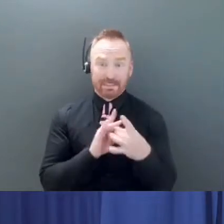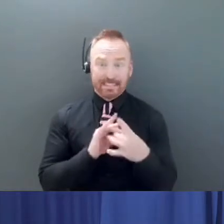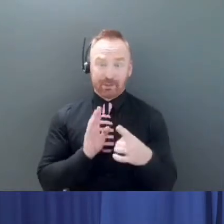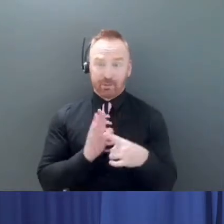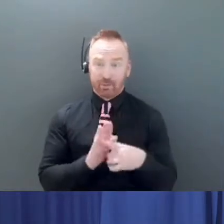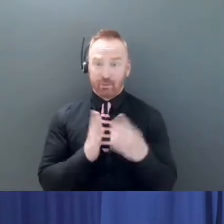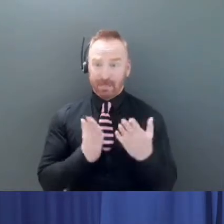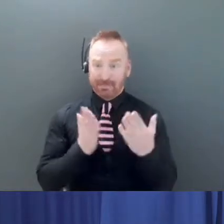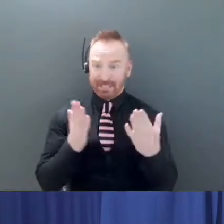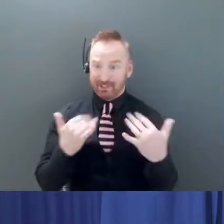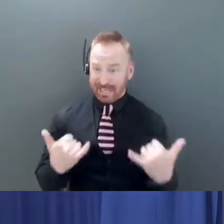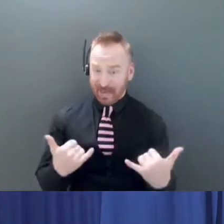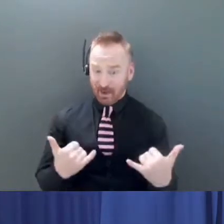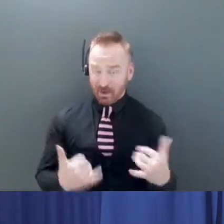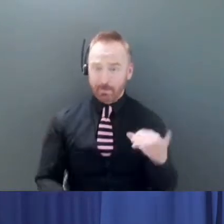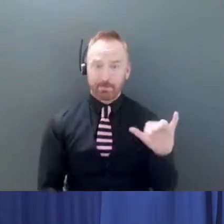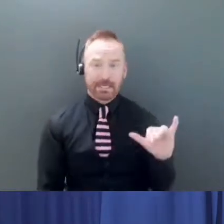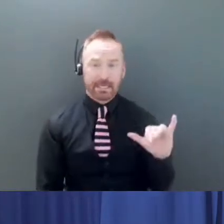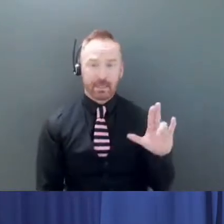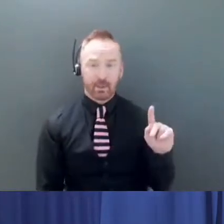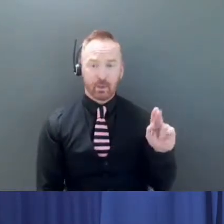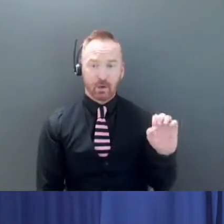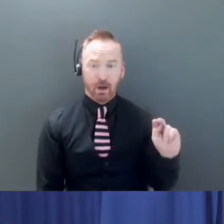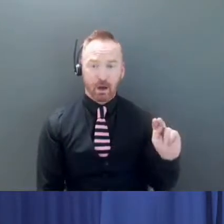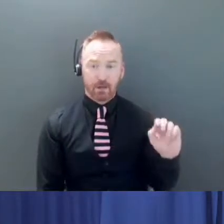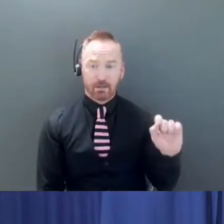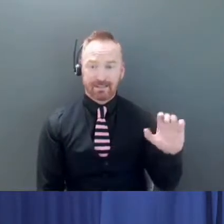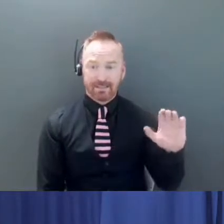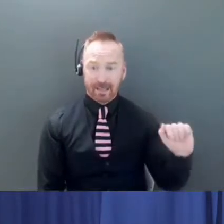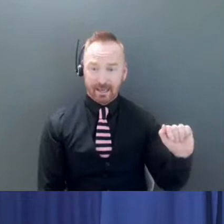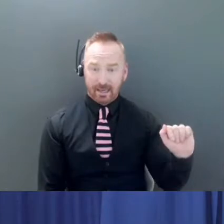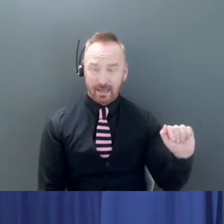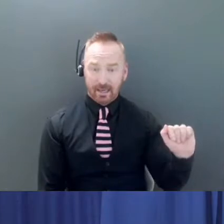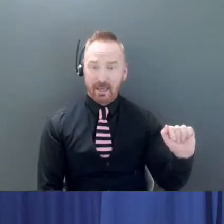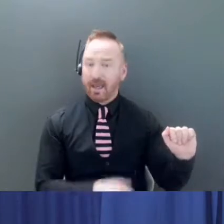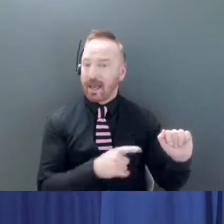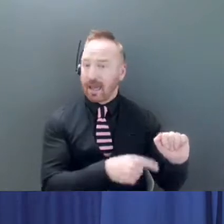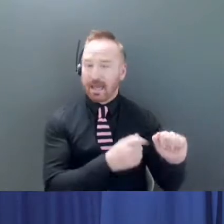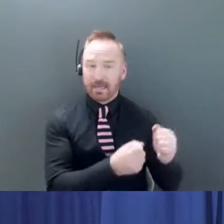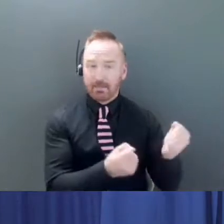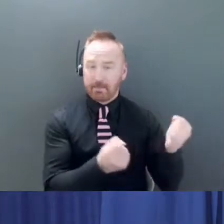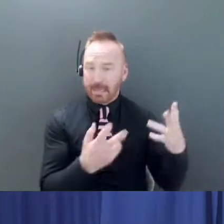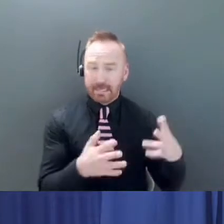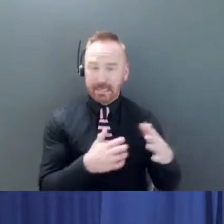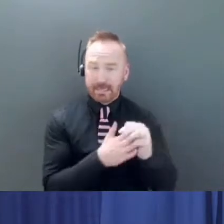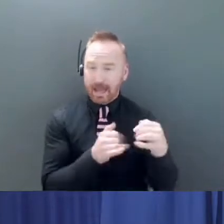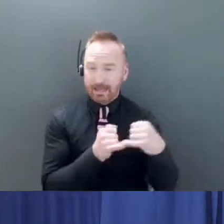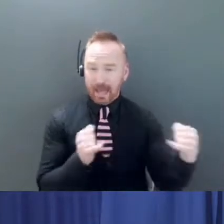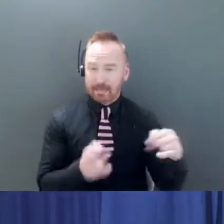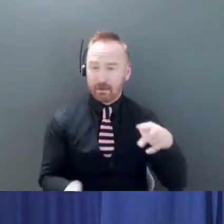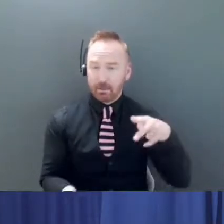imliens -- guidelines are being posted today. The Minister of health and